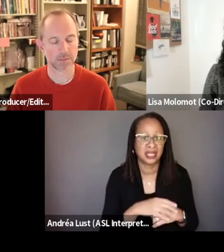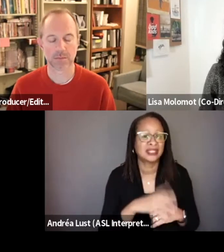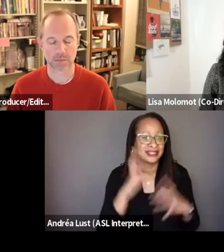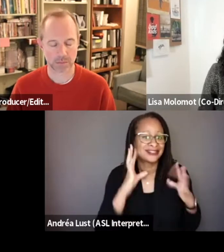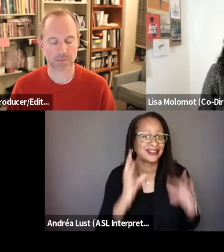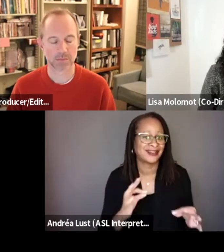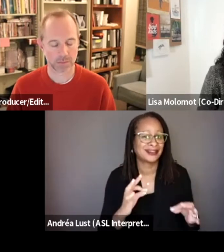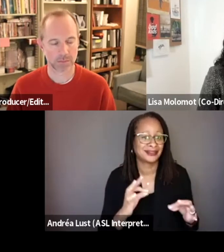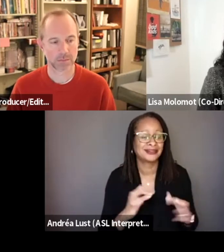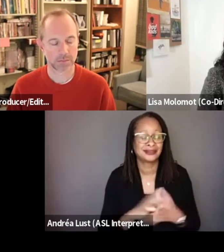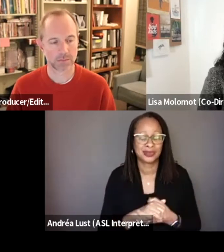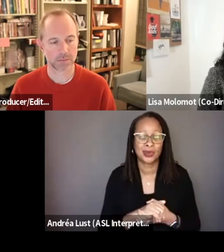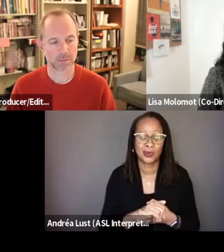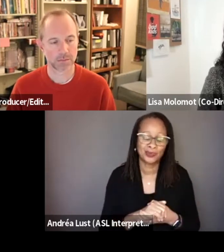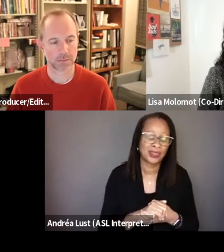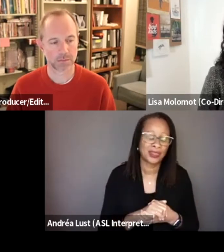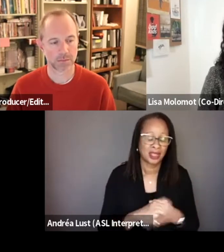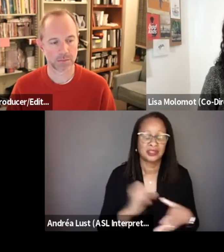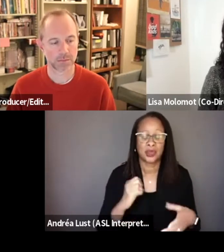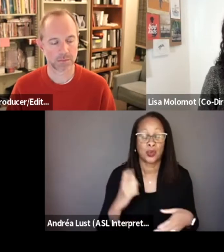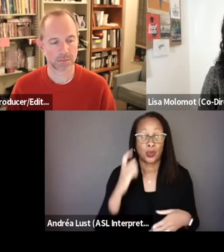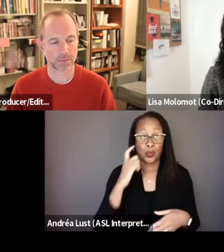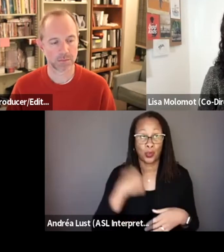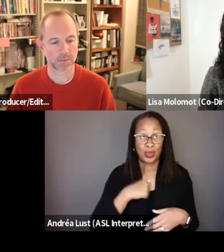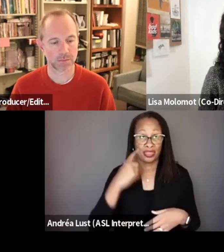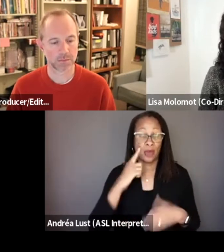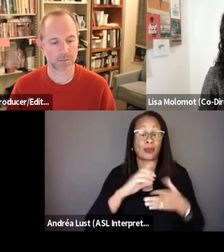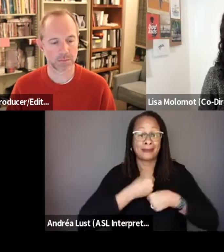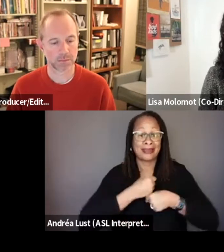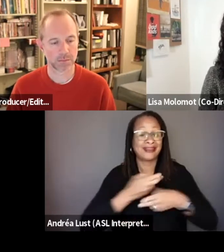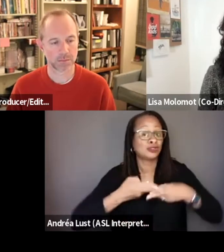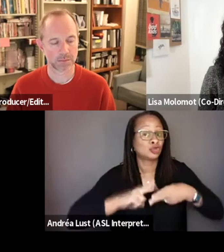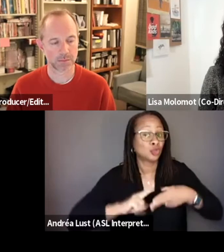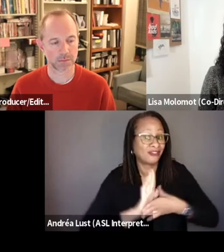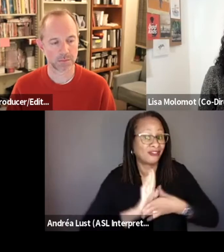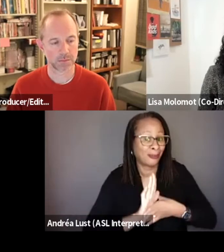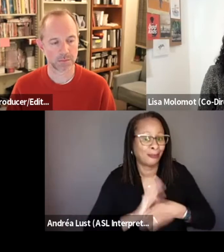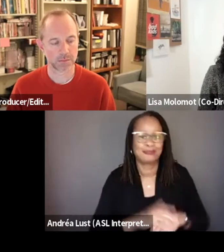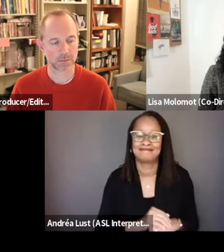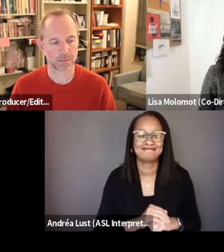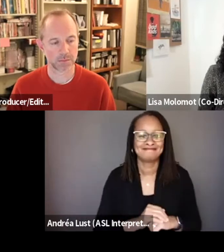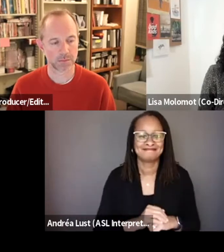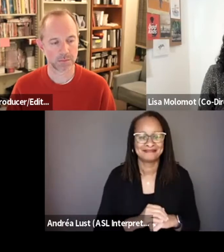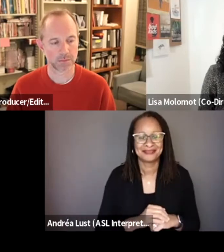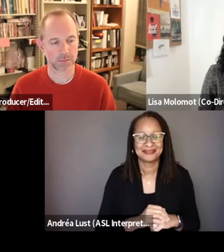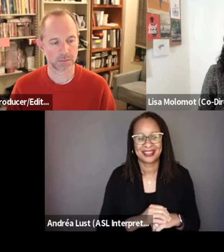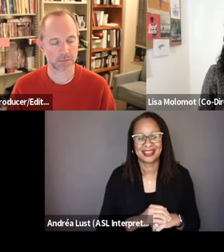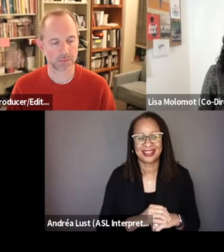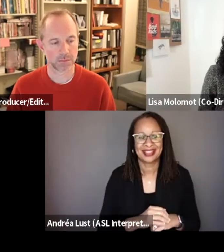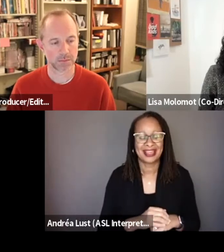So I think we thought we were making a short. And, you know, I think, in some ways,